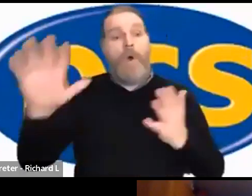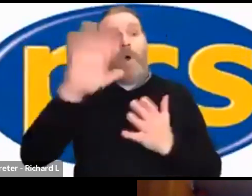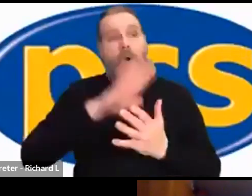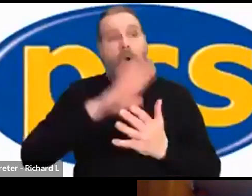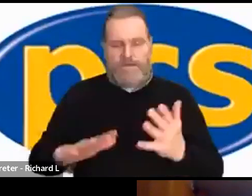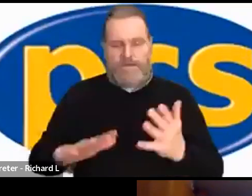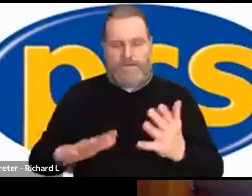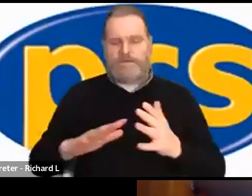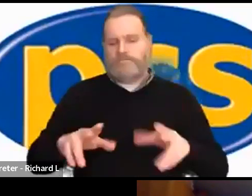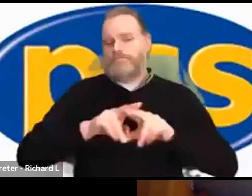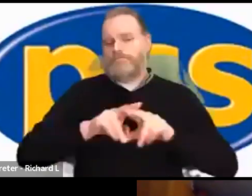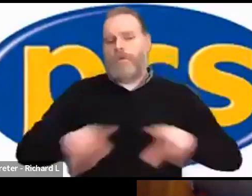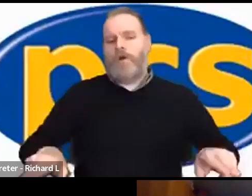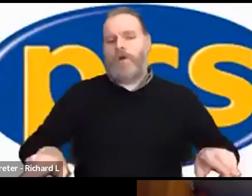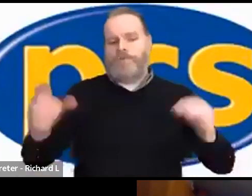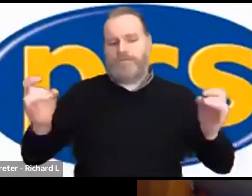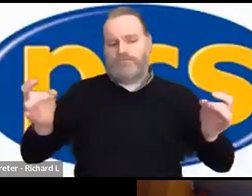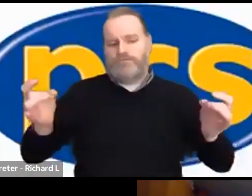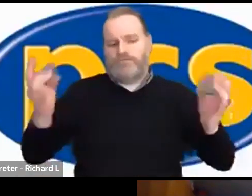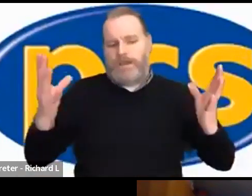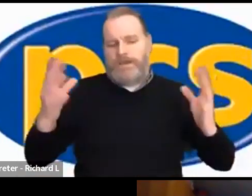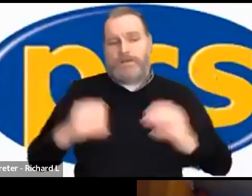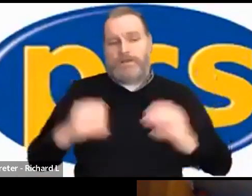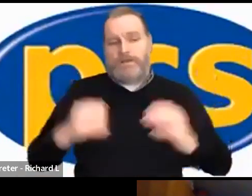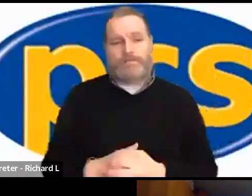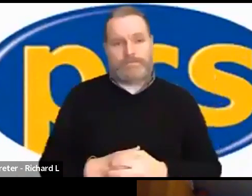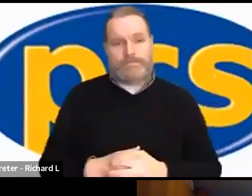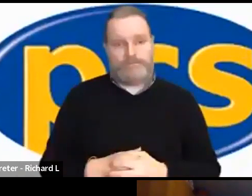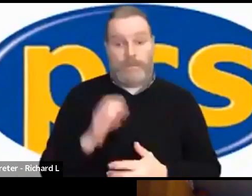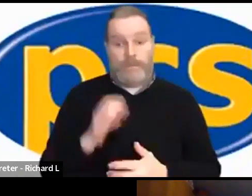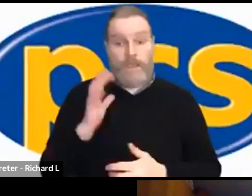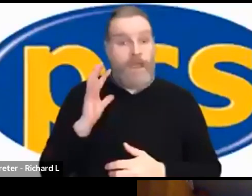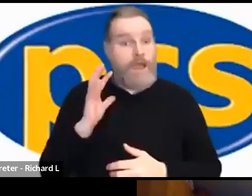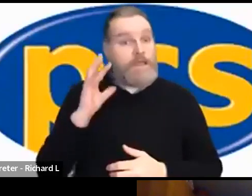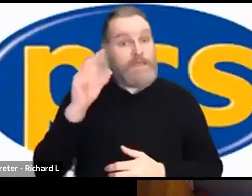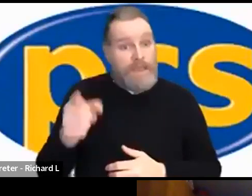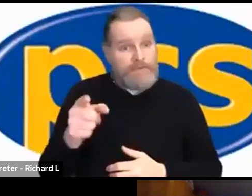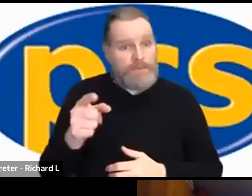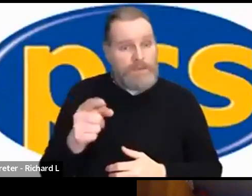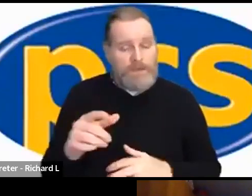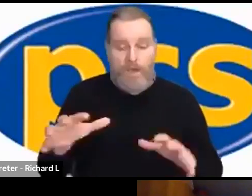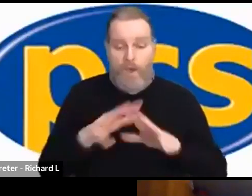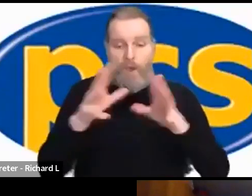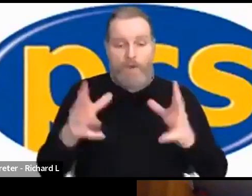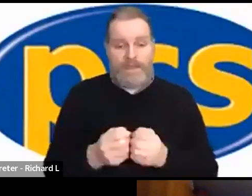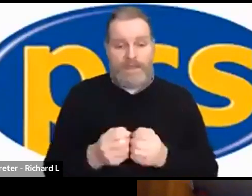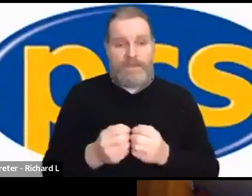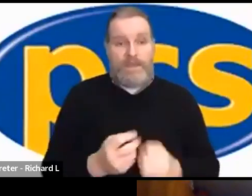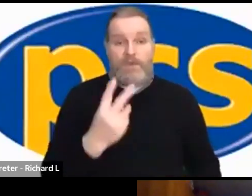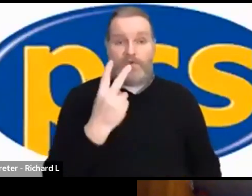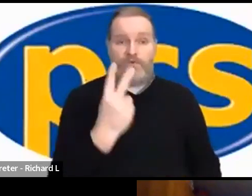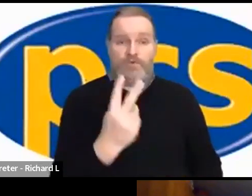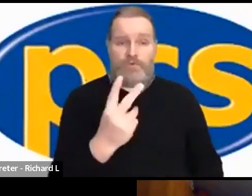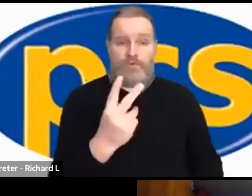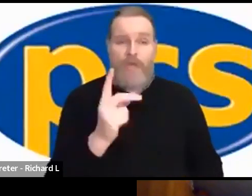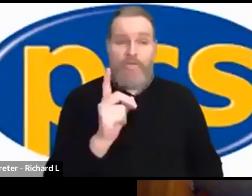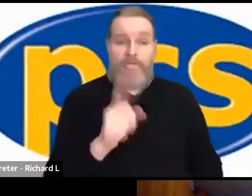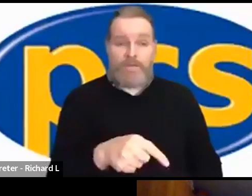It's all of us It's all of us standing together , and , and that is why next week there , and that is why next week there are 2,600 workplaces